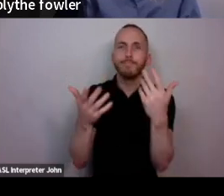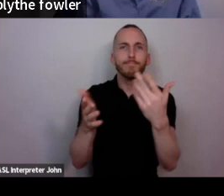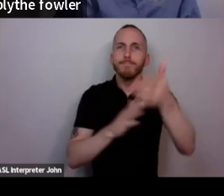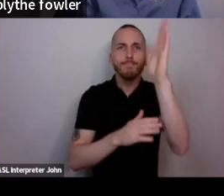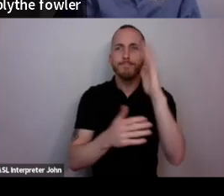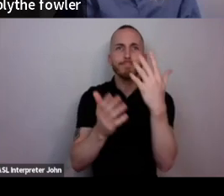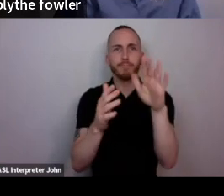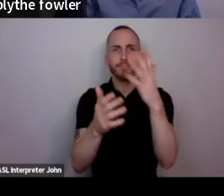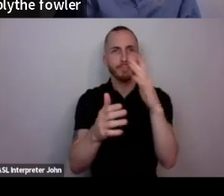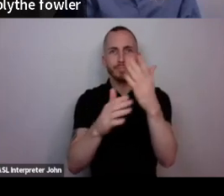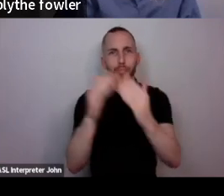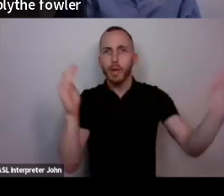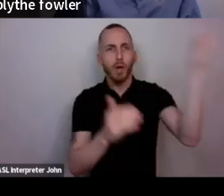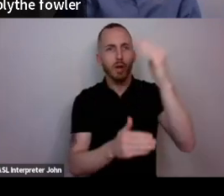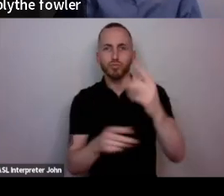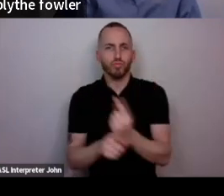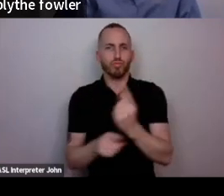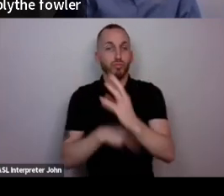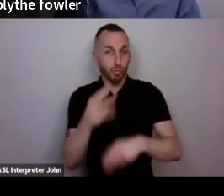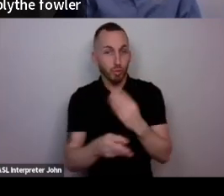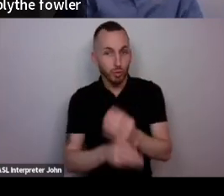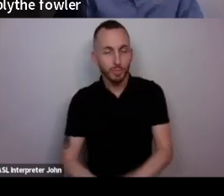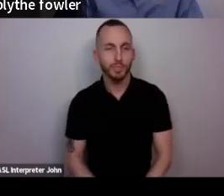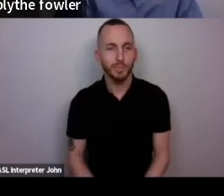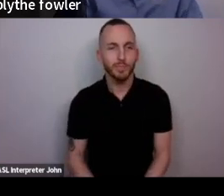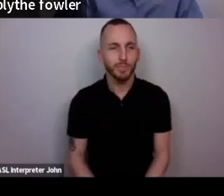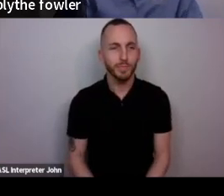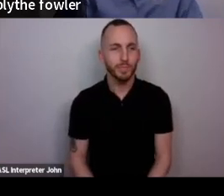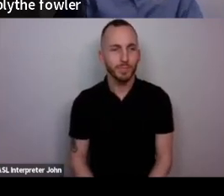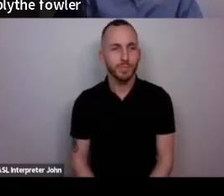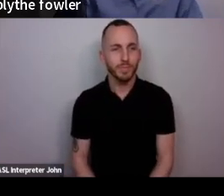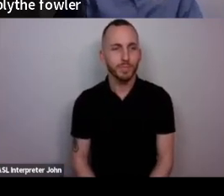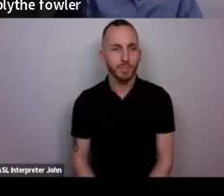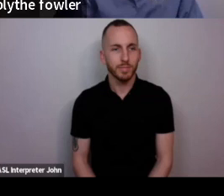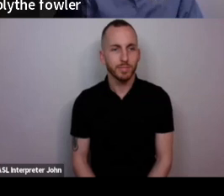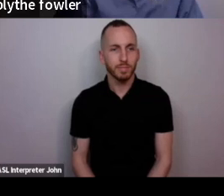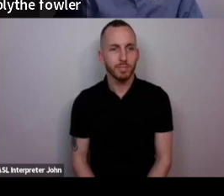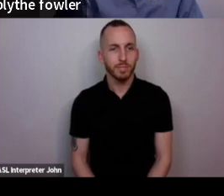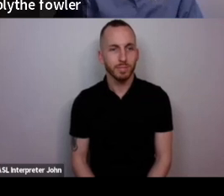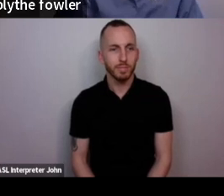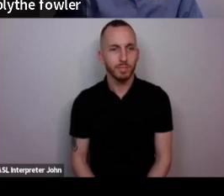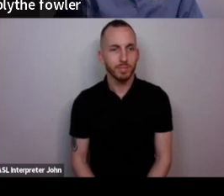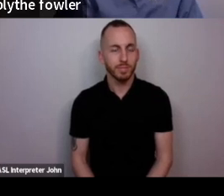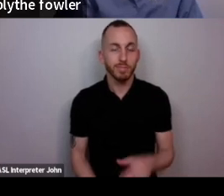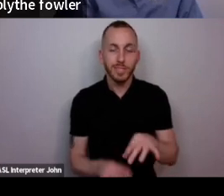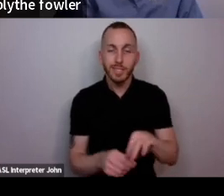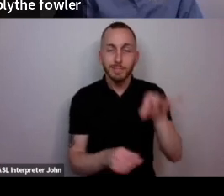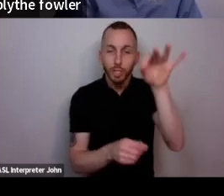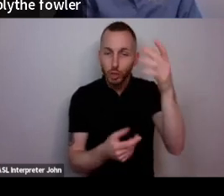the ordinary. Spiritual care may also have an active religious or faith-based component.